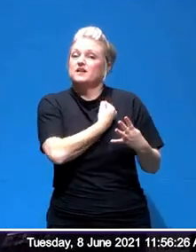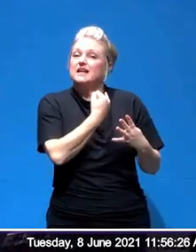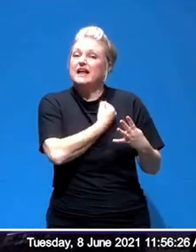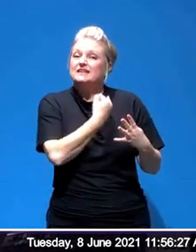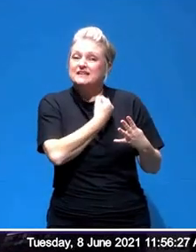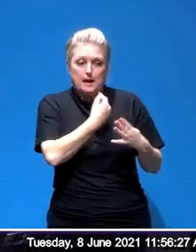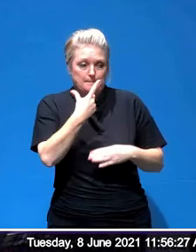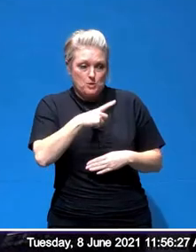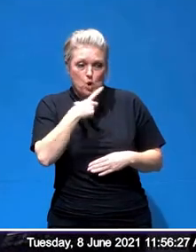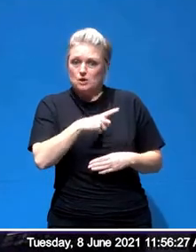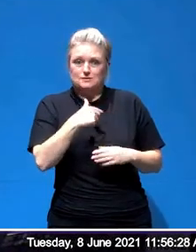too big for me to handle.